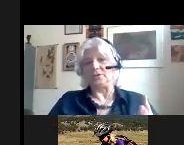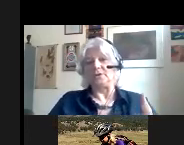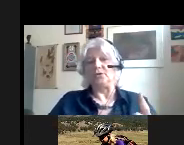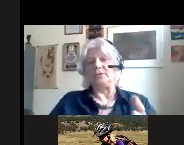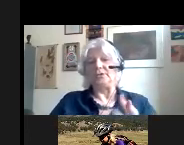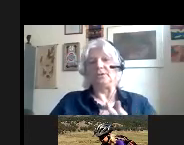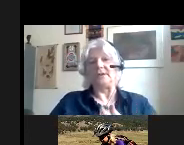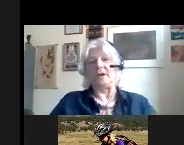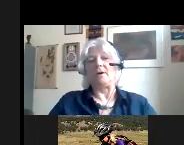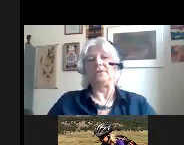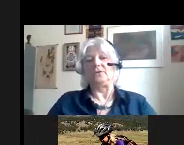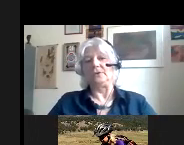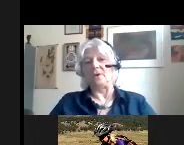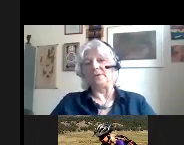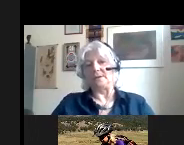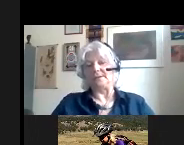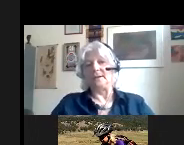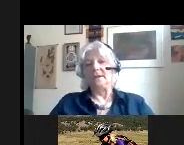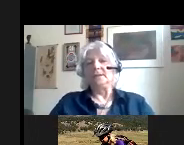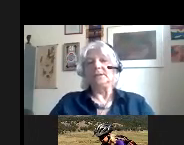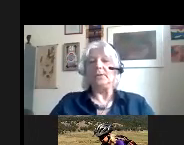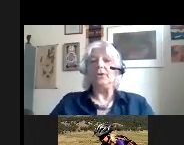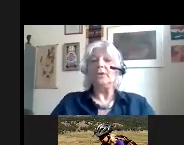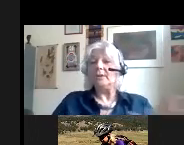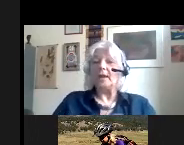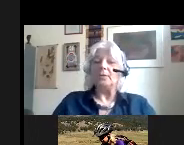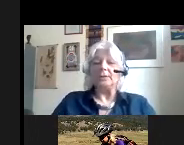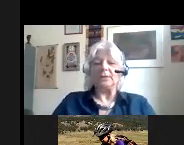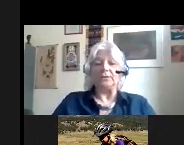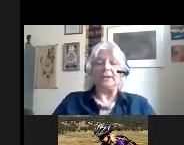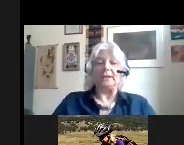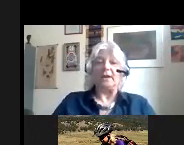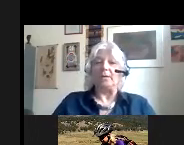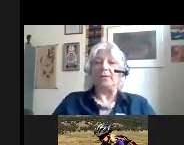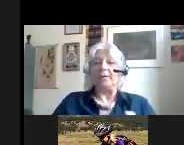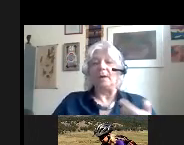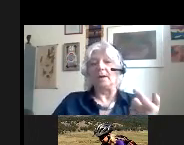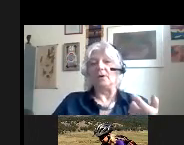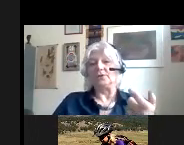that you reduce how often you're retraumatizing. Now, let's intersect that with culture and trauma